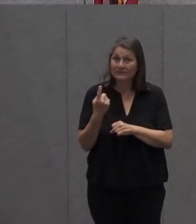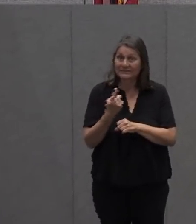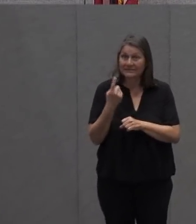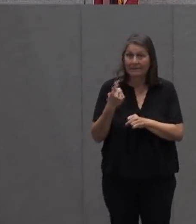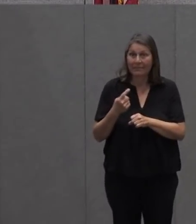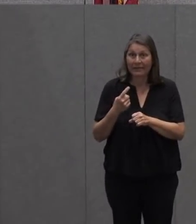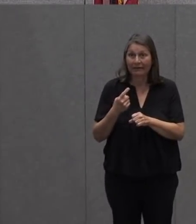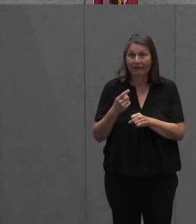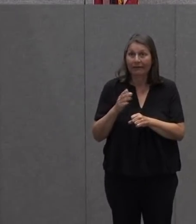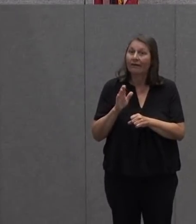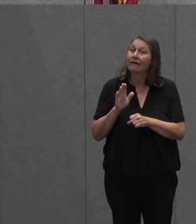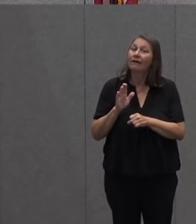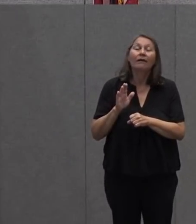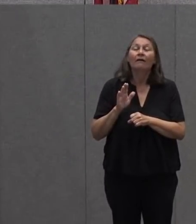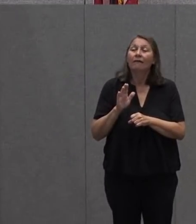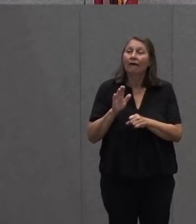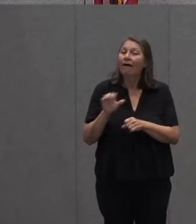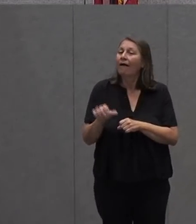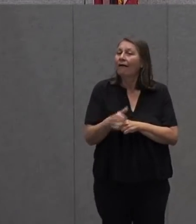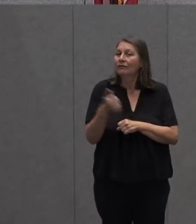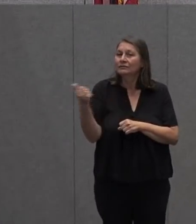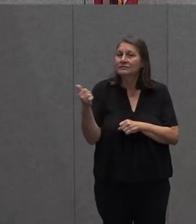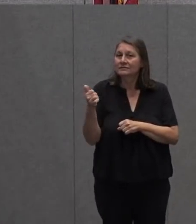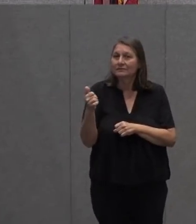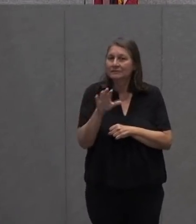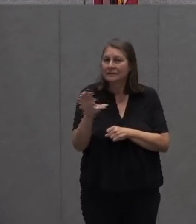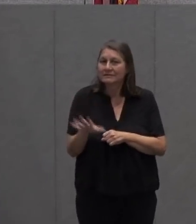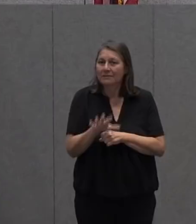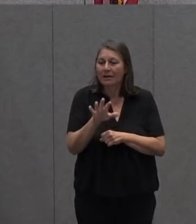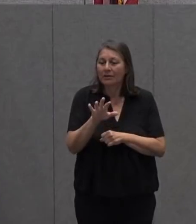Did you know your knuckle in between the big bend